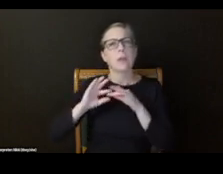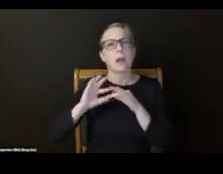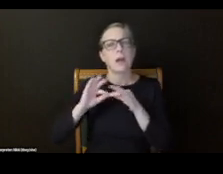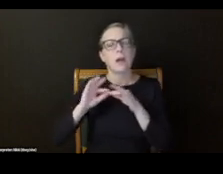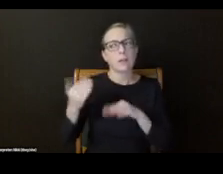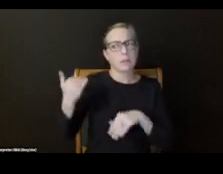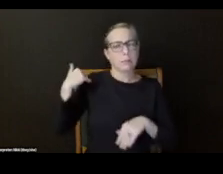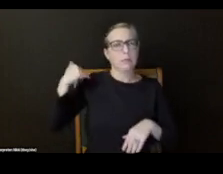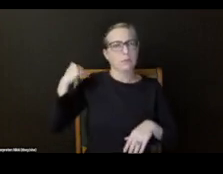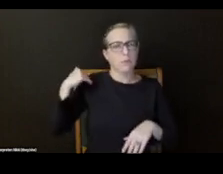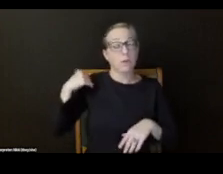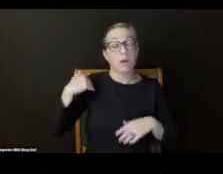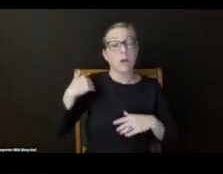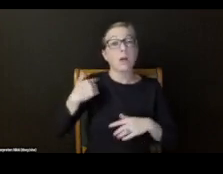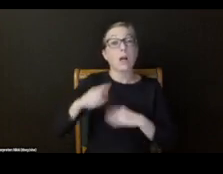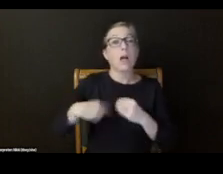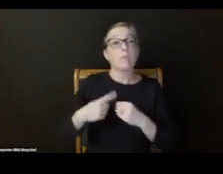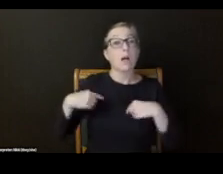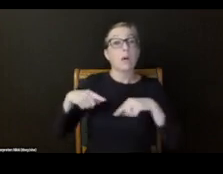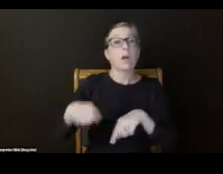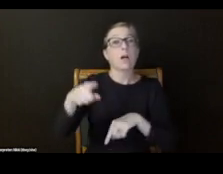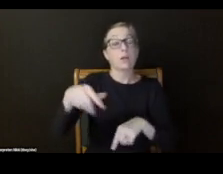were perceived negatively by the parents.